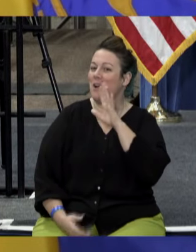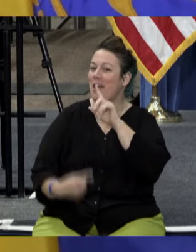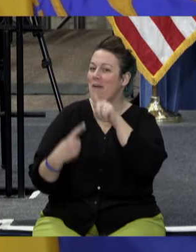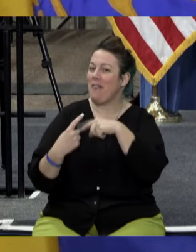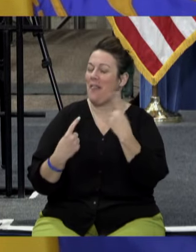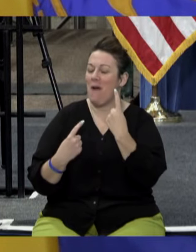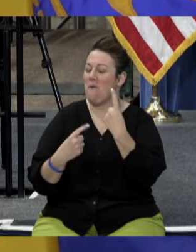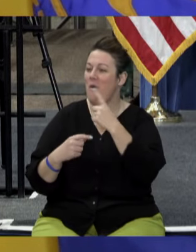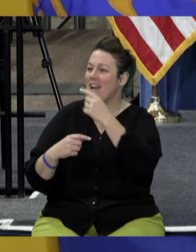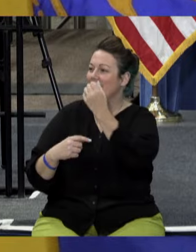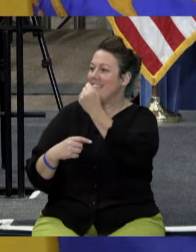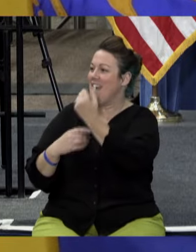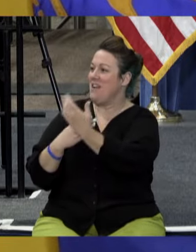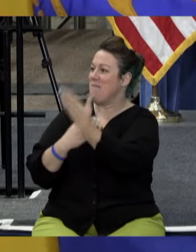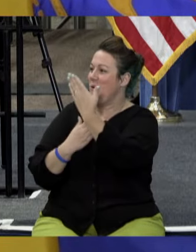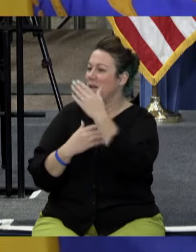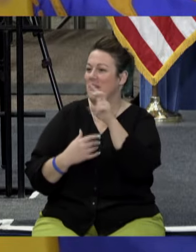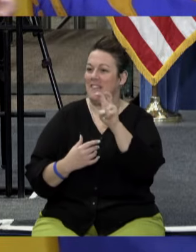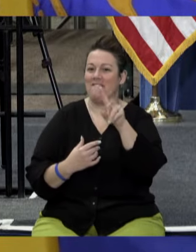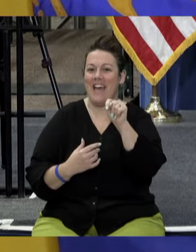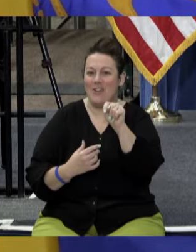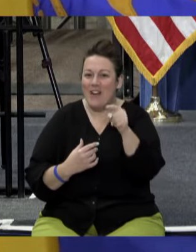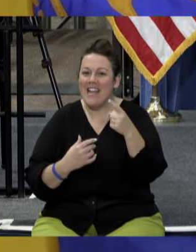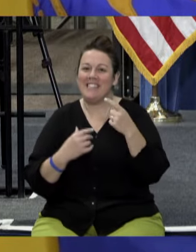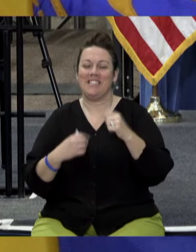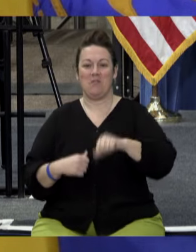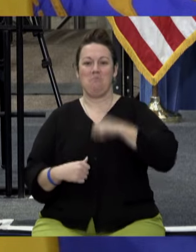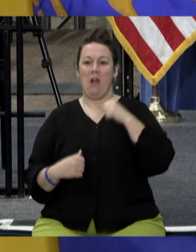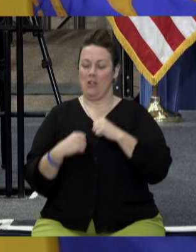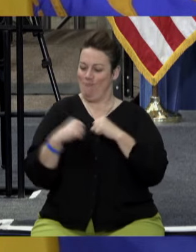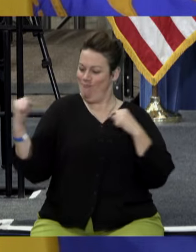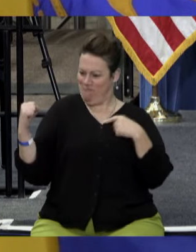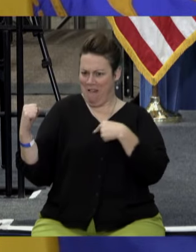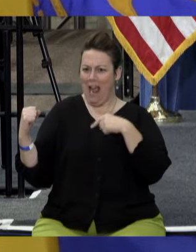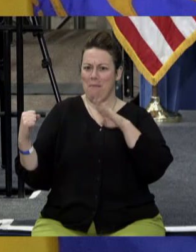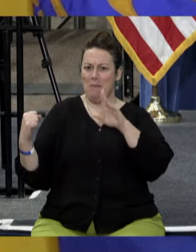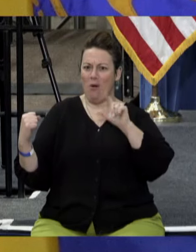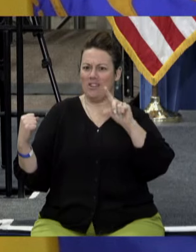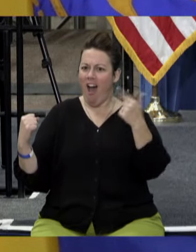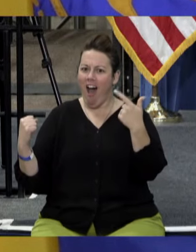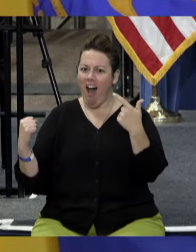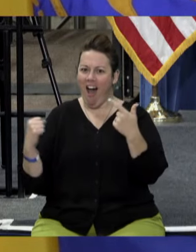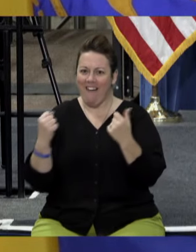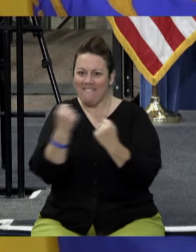standing there with veterans and proudly opening his vest to say I'm a bulldog fan.